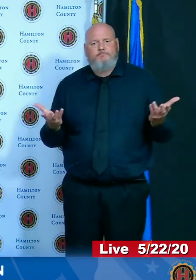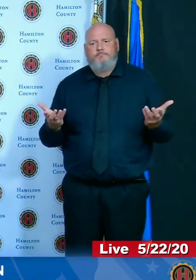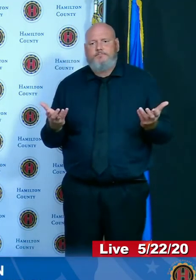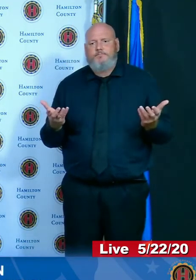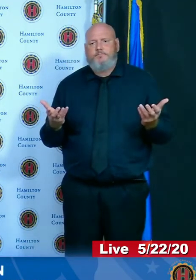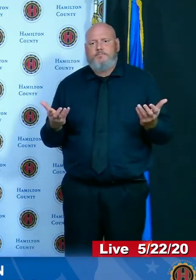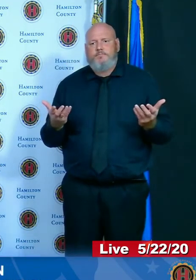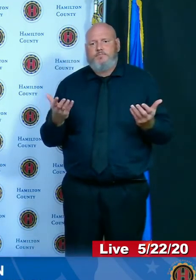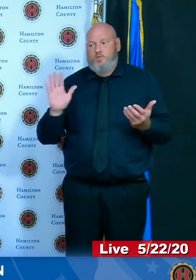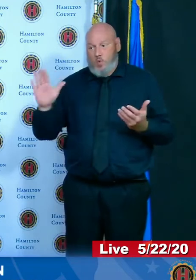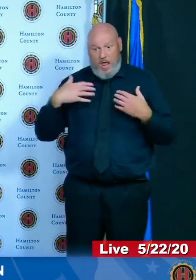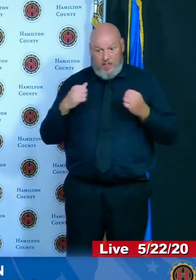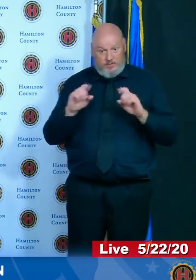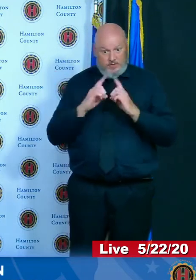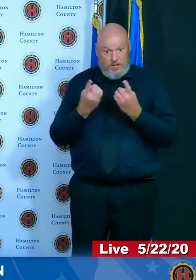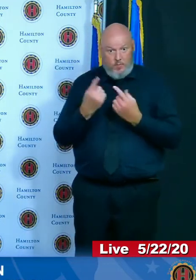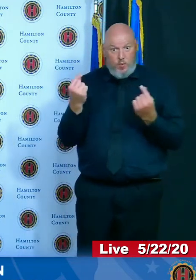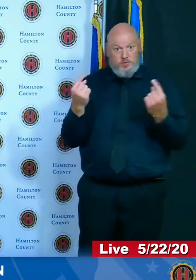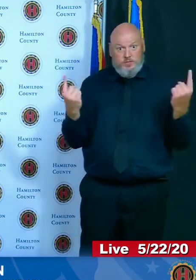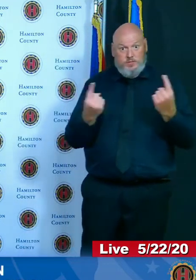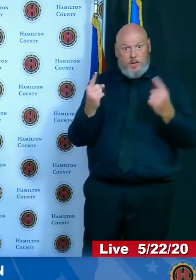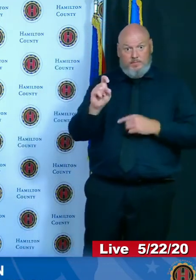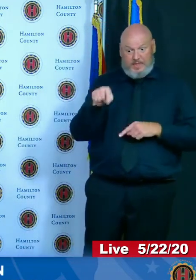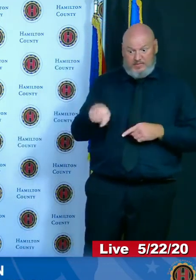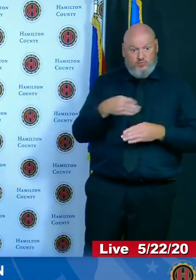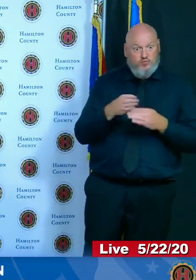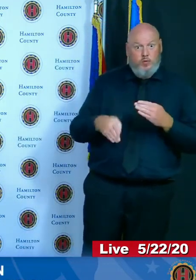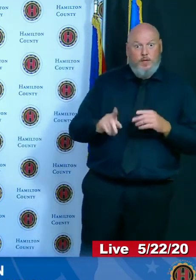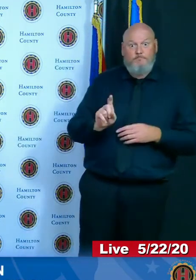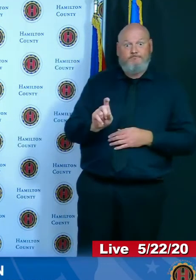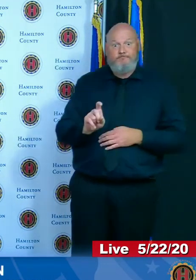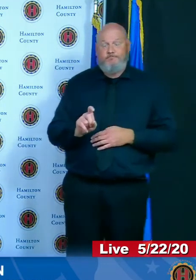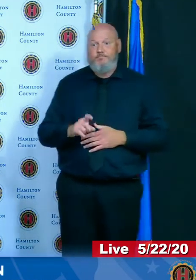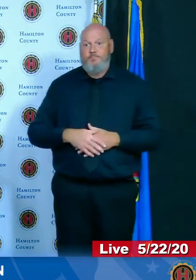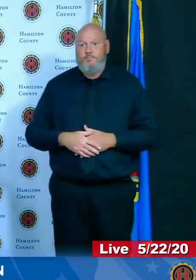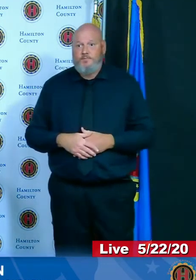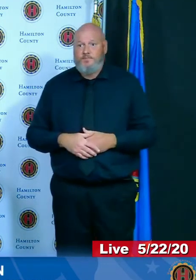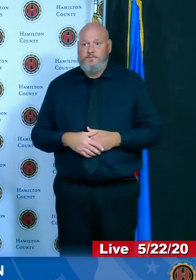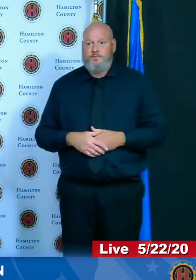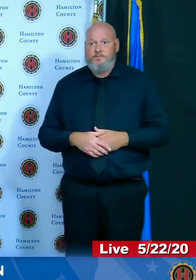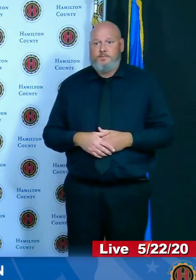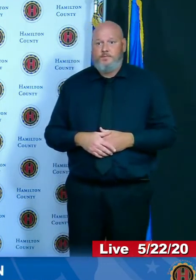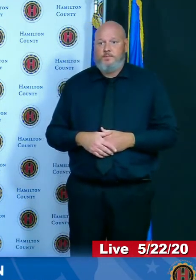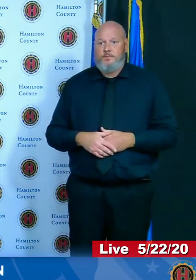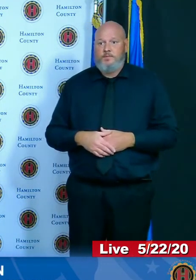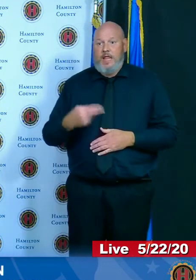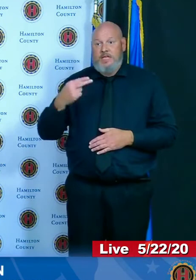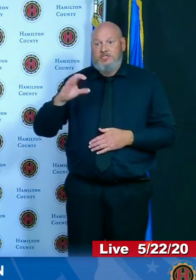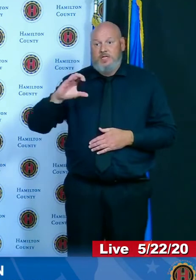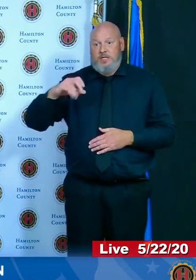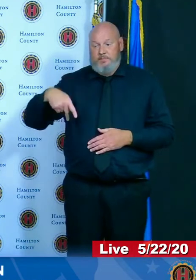take complaints via our website HCPH.org as well as you can call a complaint